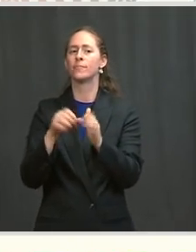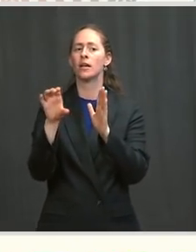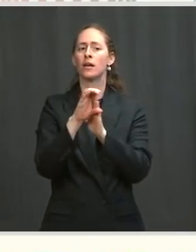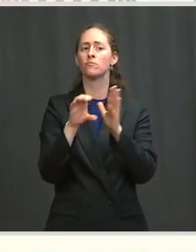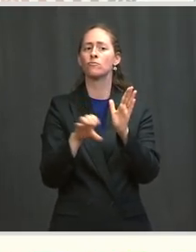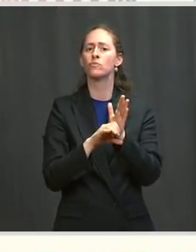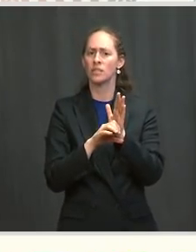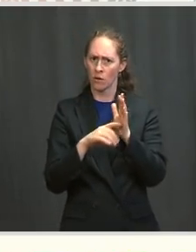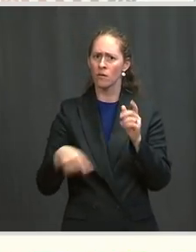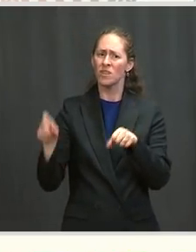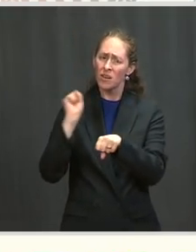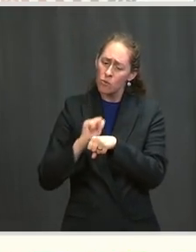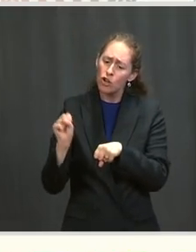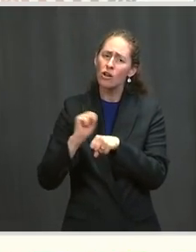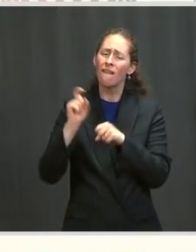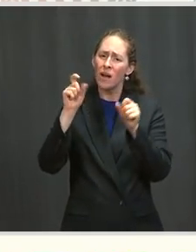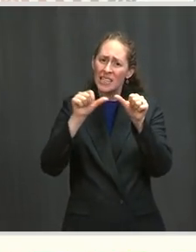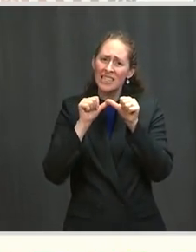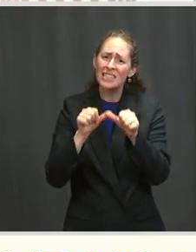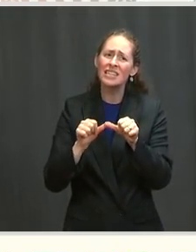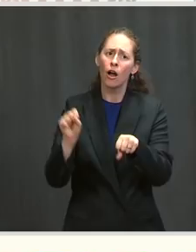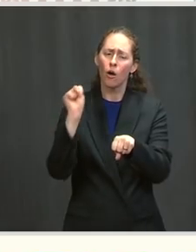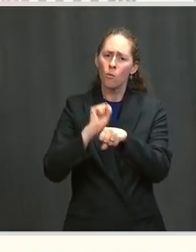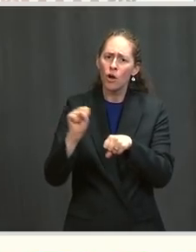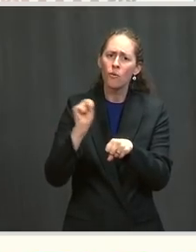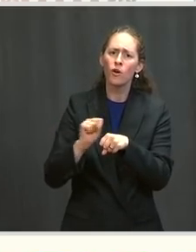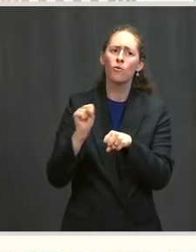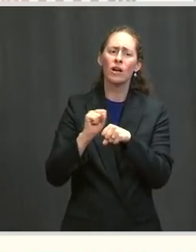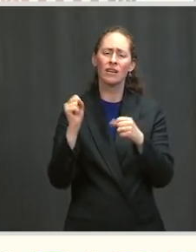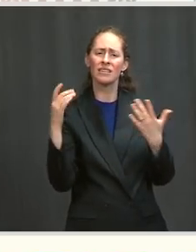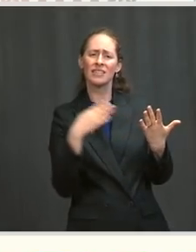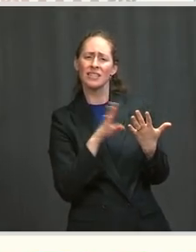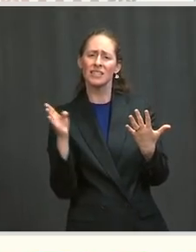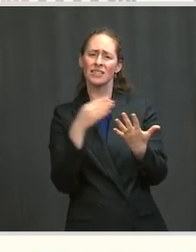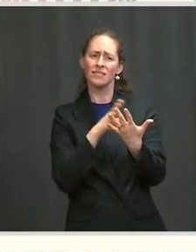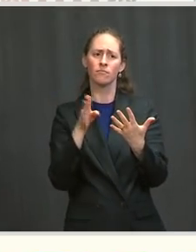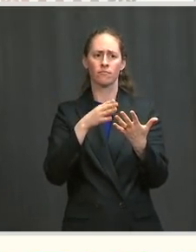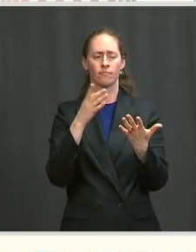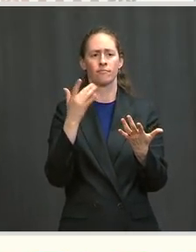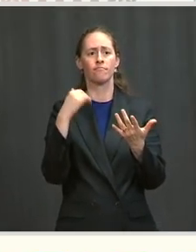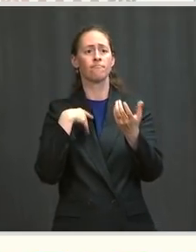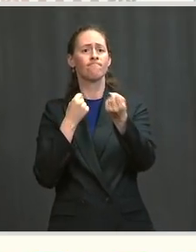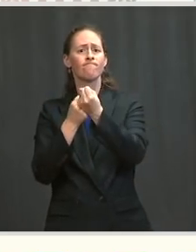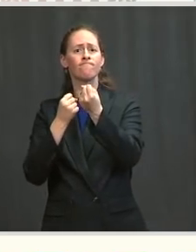We have to work to do so much in these areas to support seniors, aging in isolation without support;